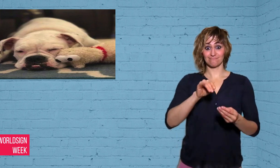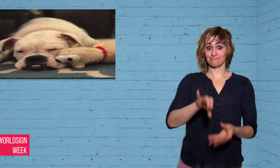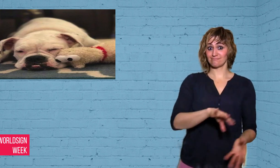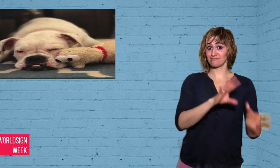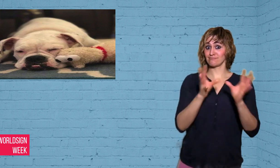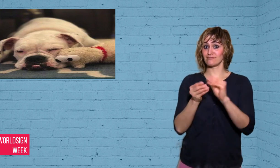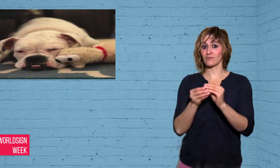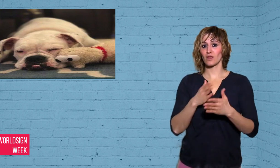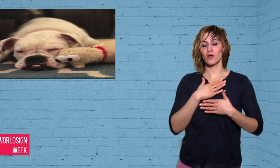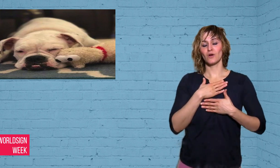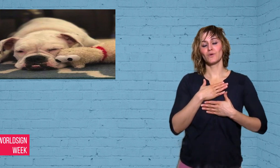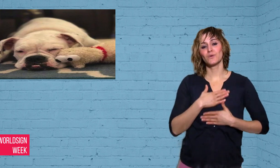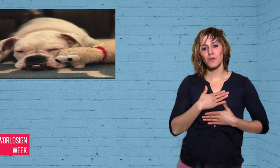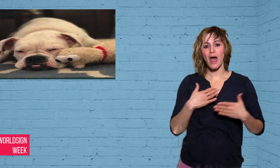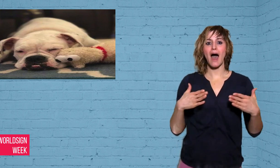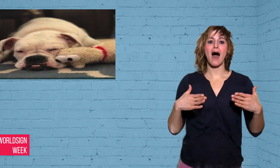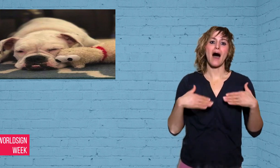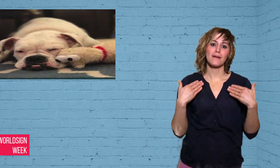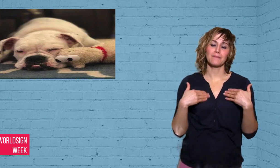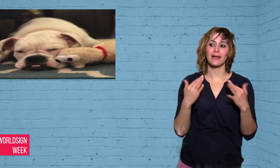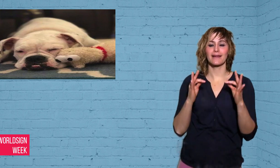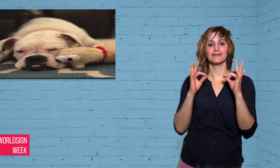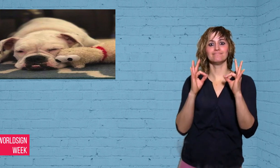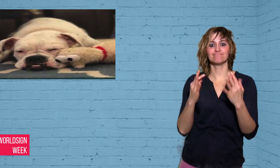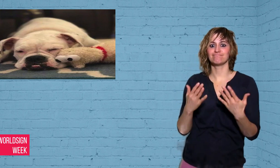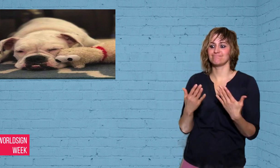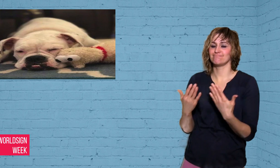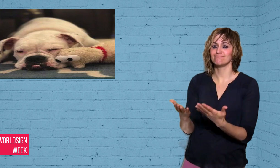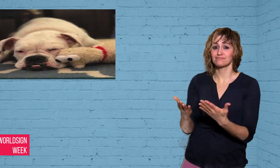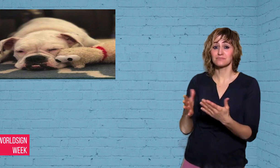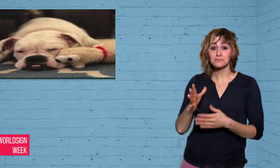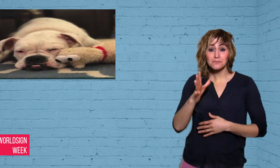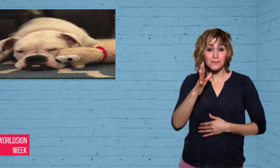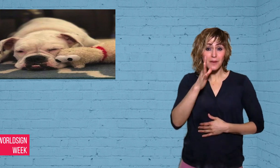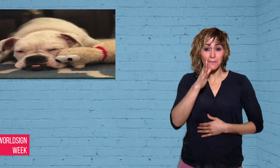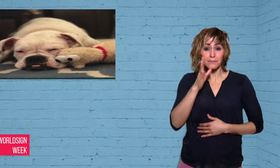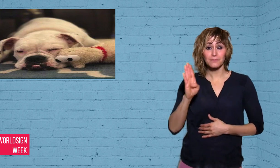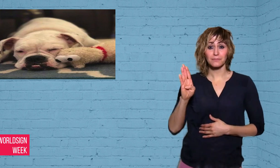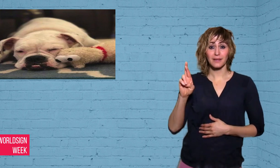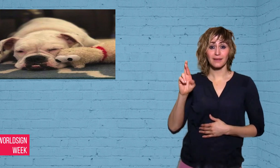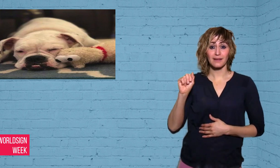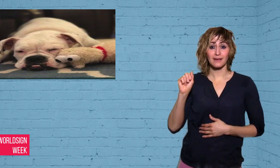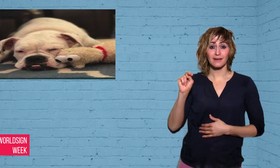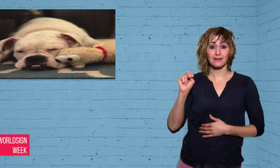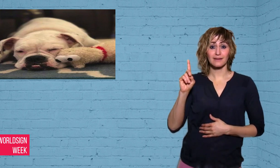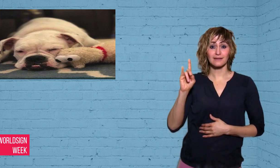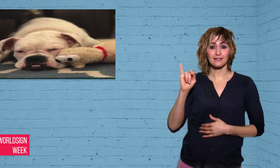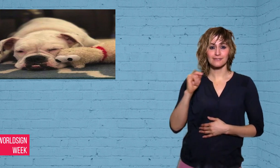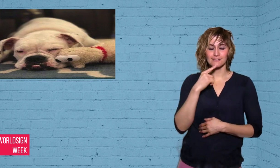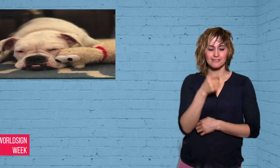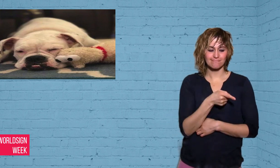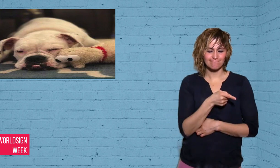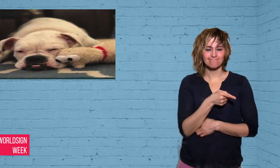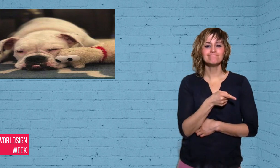In an happy ending, Brandi said she would